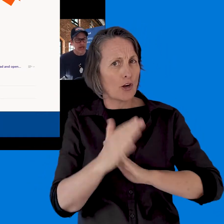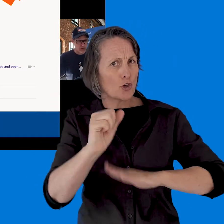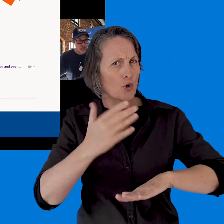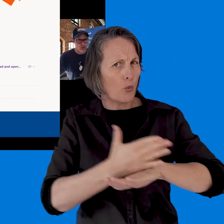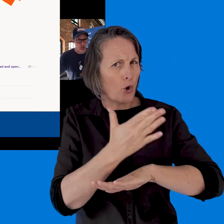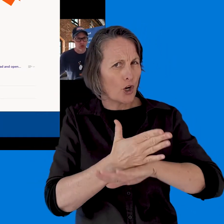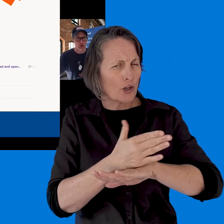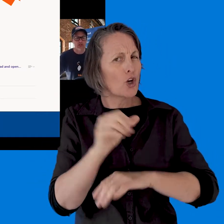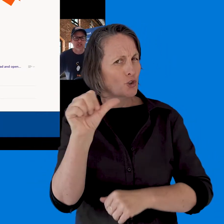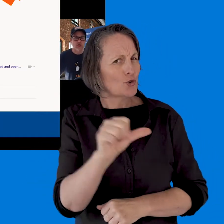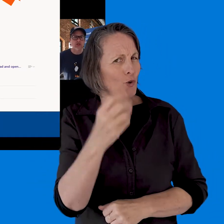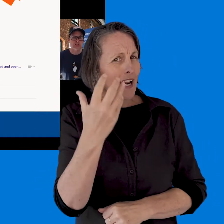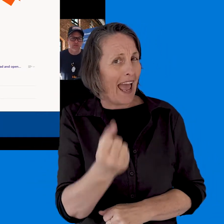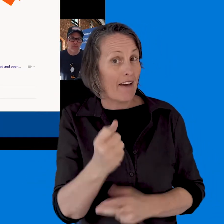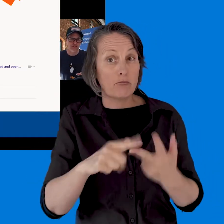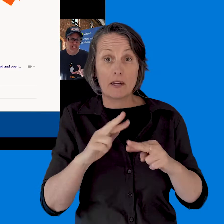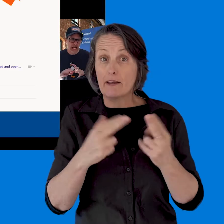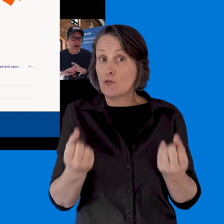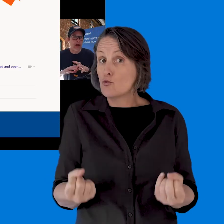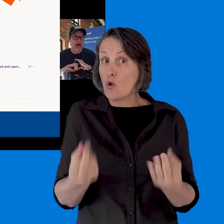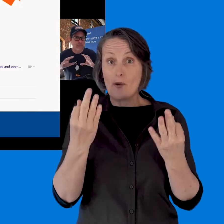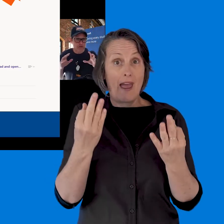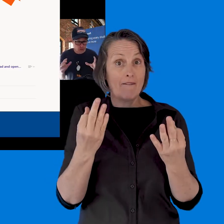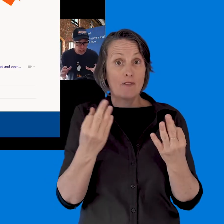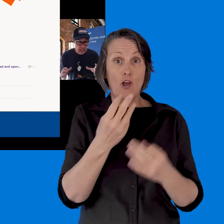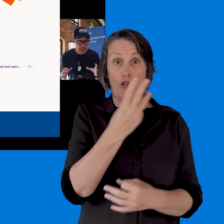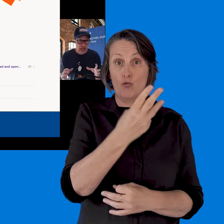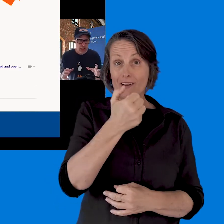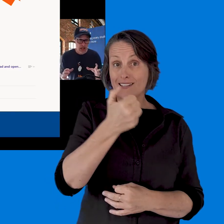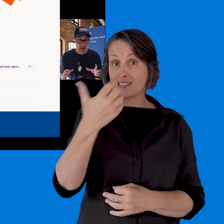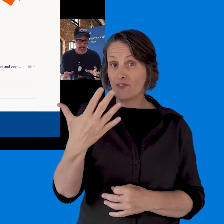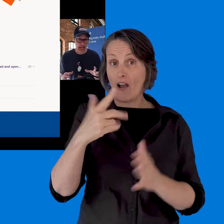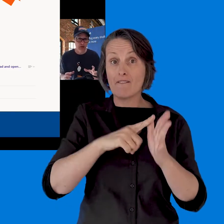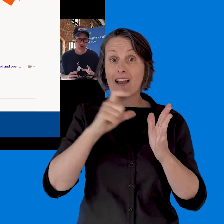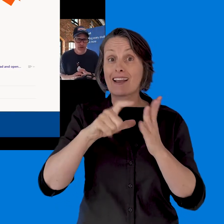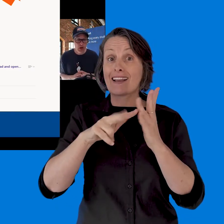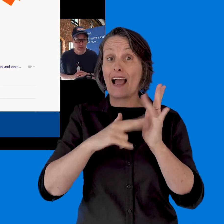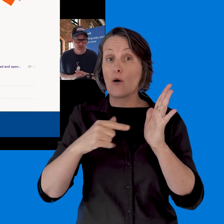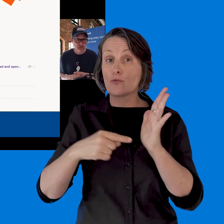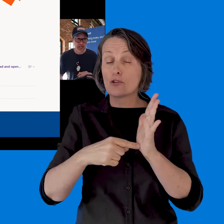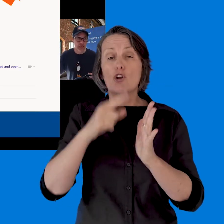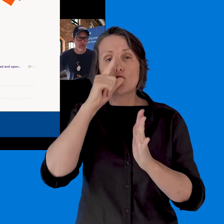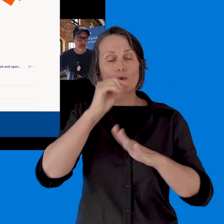But if you don't, you can still set up a free Microsoft account,